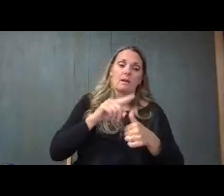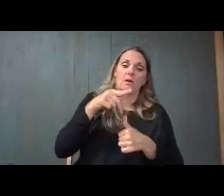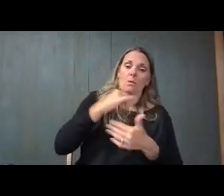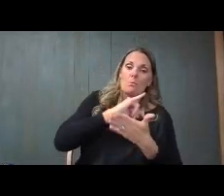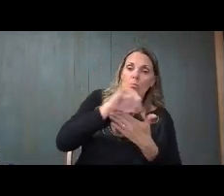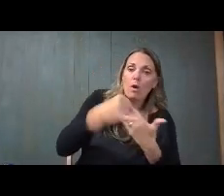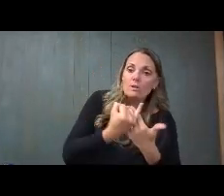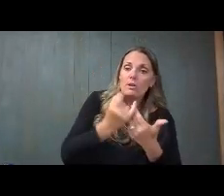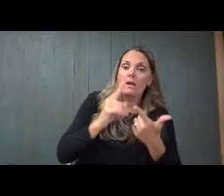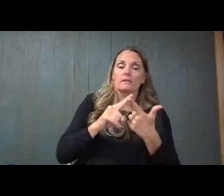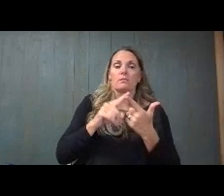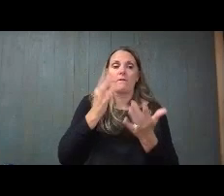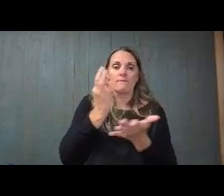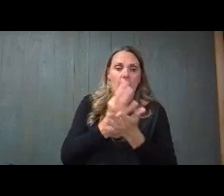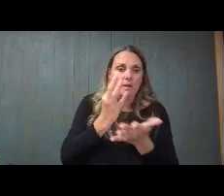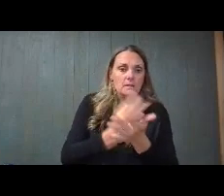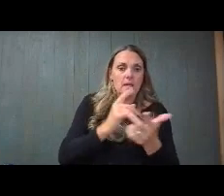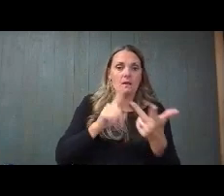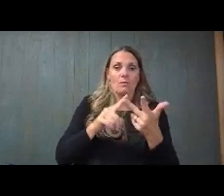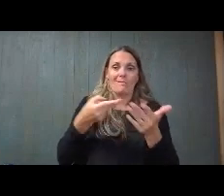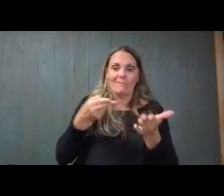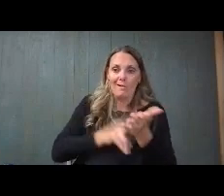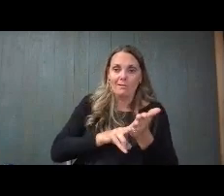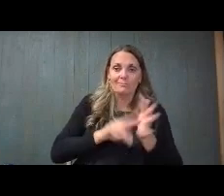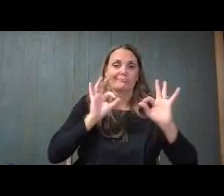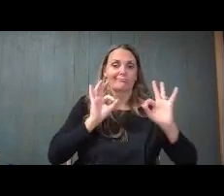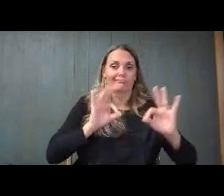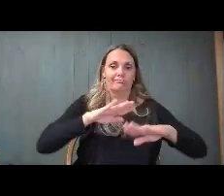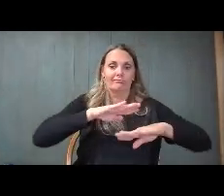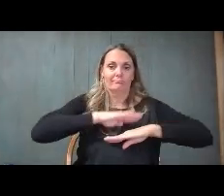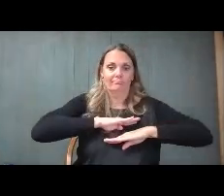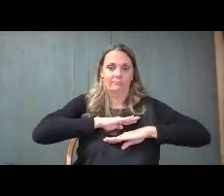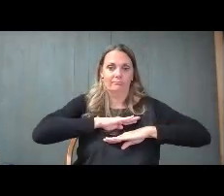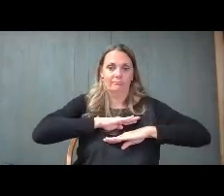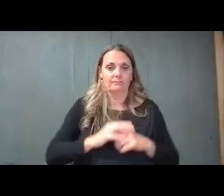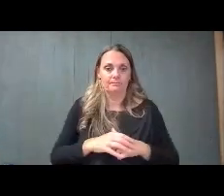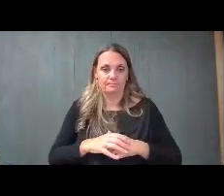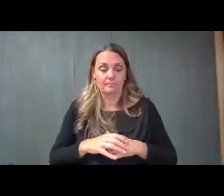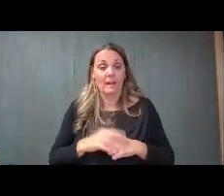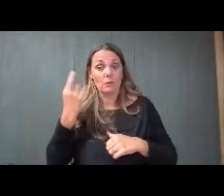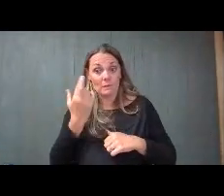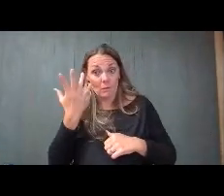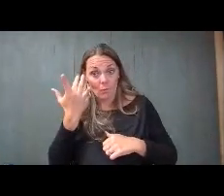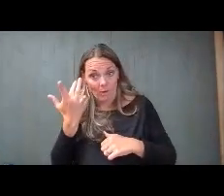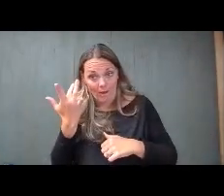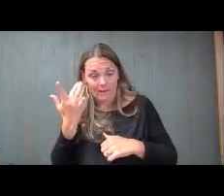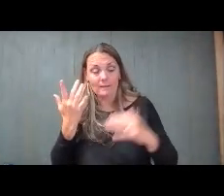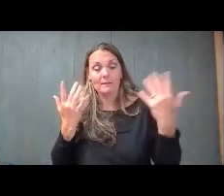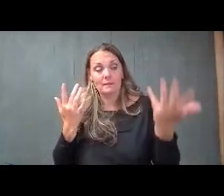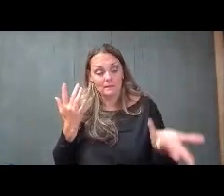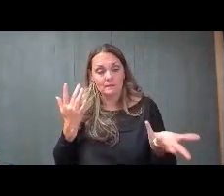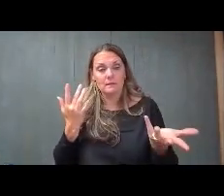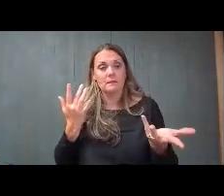or funding or contract or all appropriate. And the reason for this is that we aren't allowed to